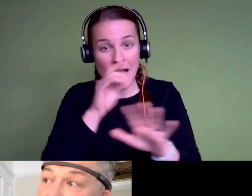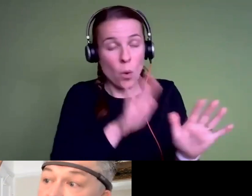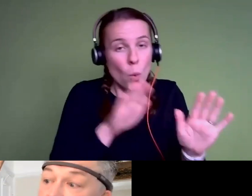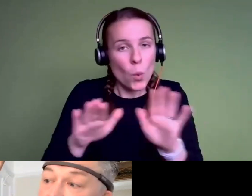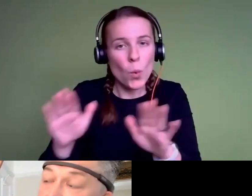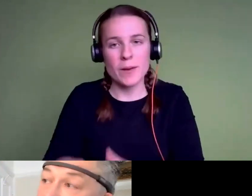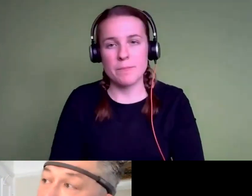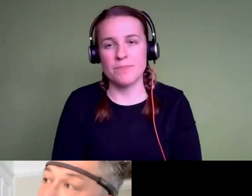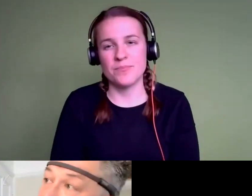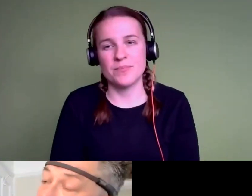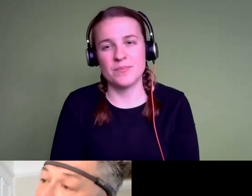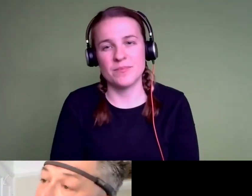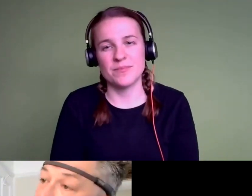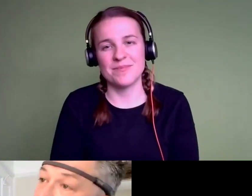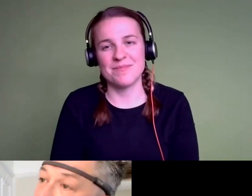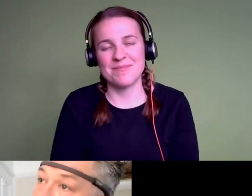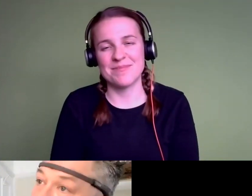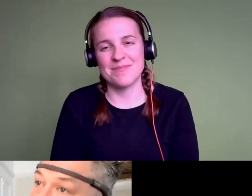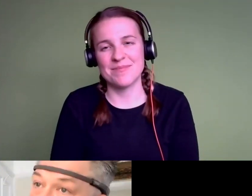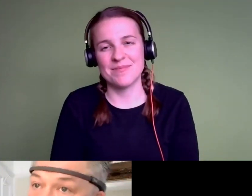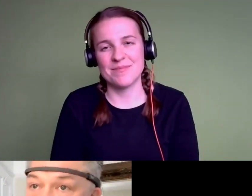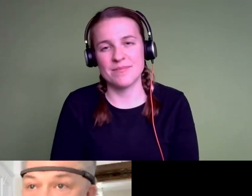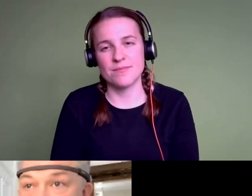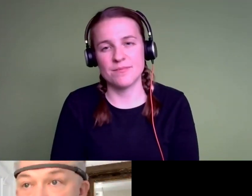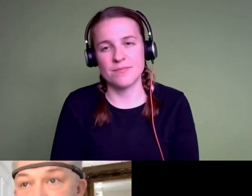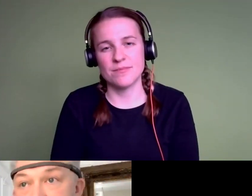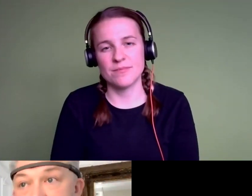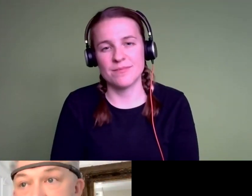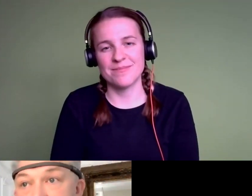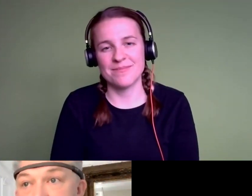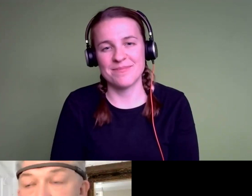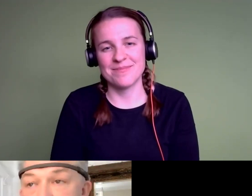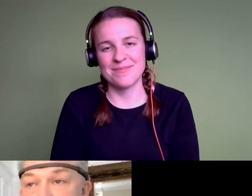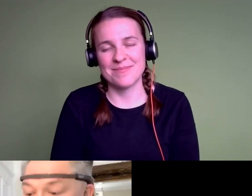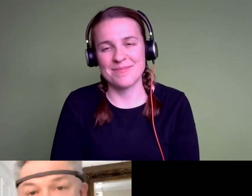explore by touch, the planned life and world around them plant